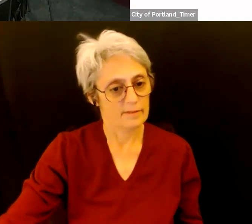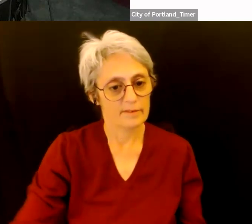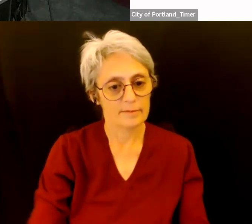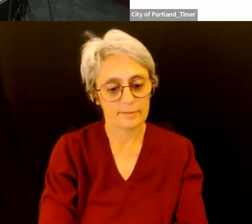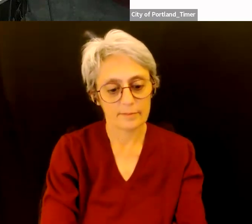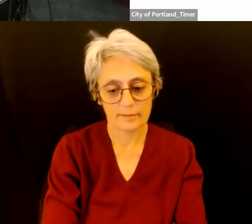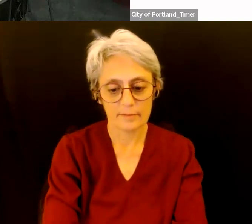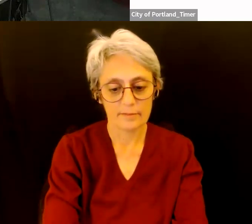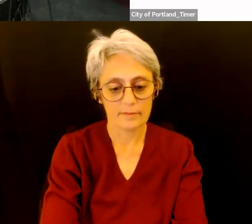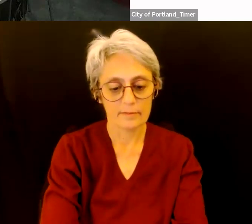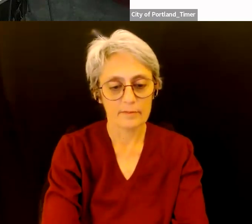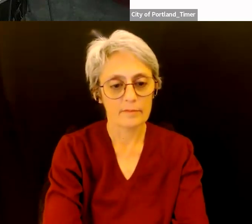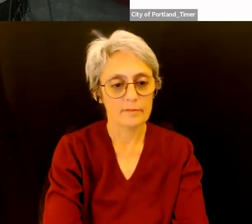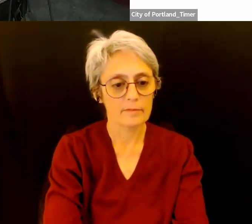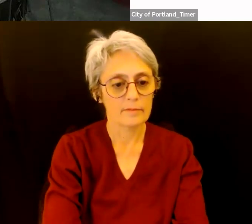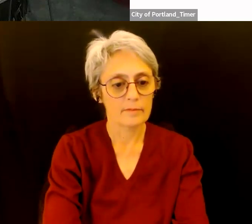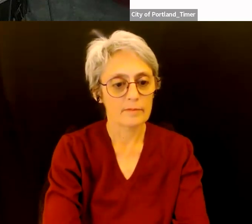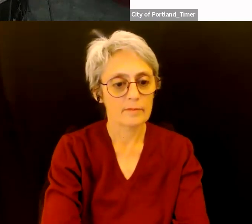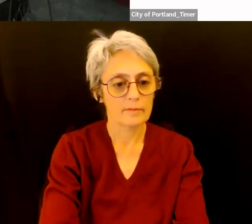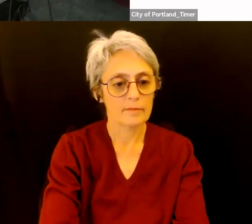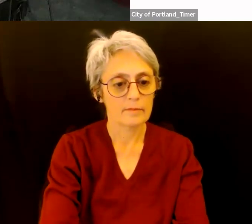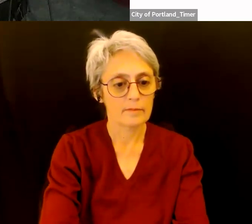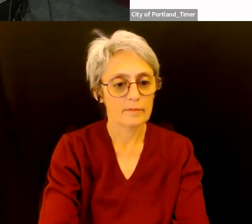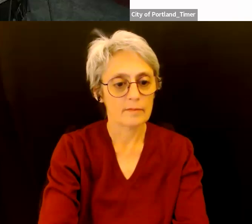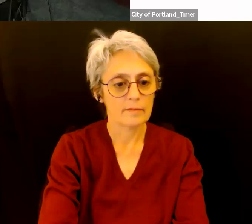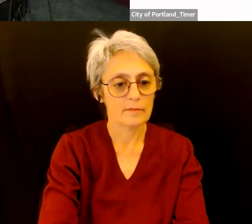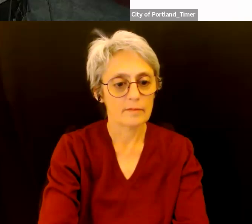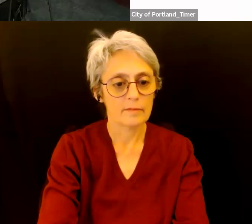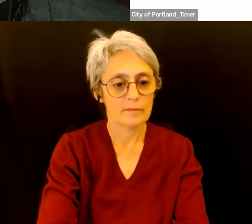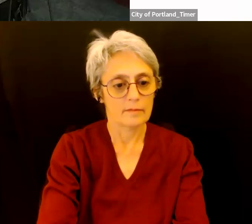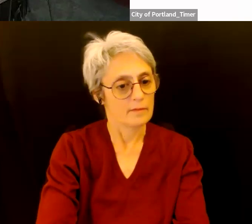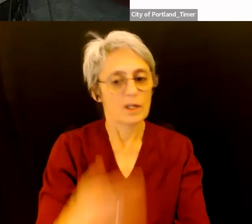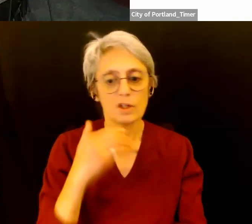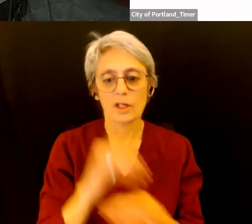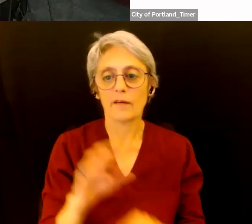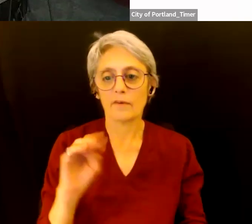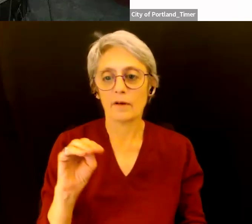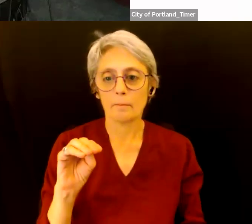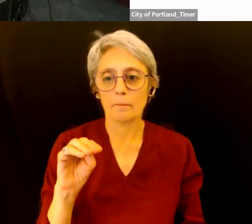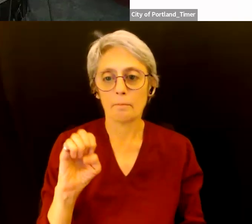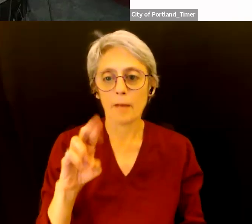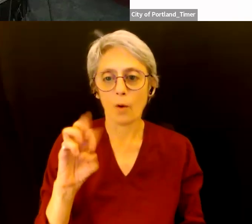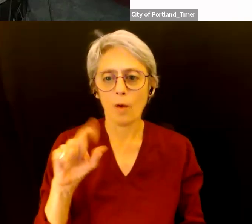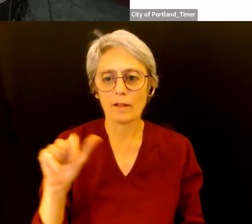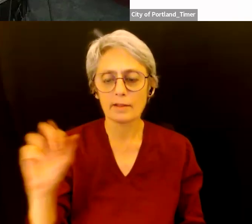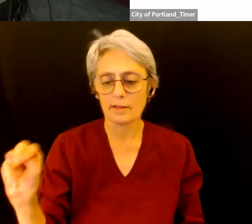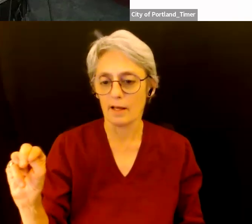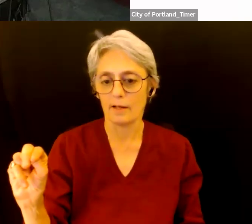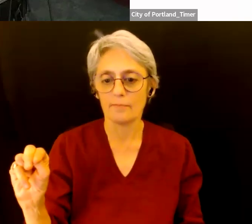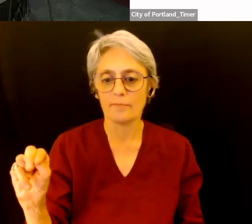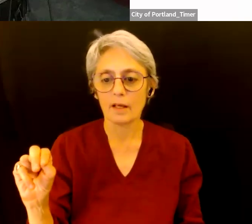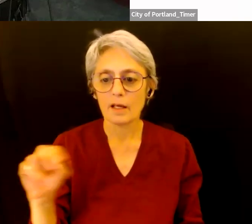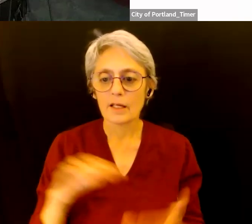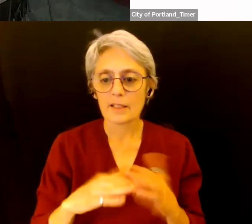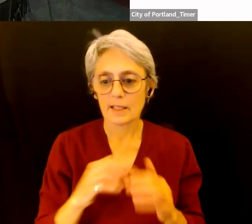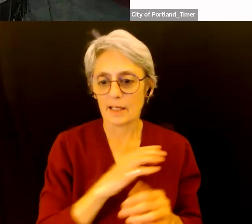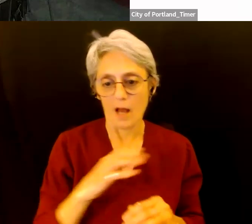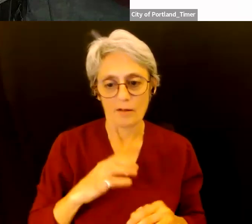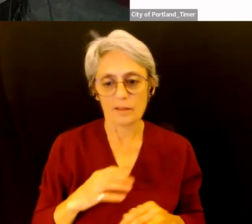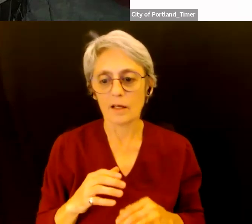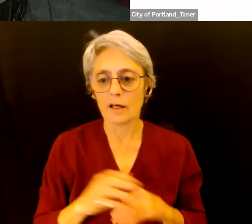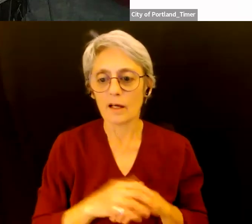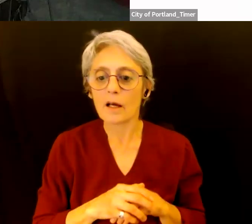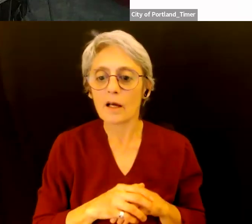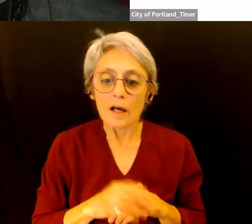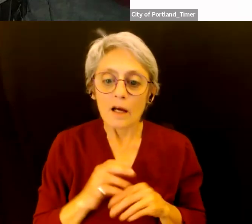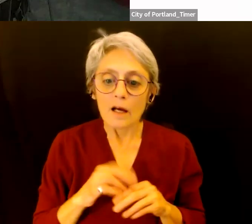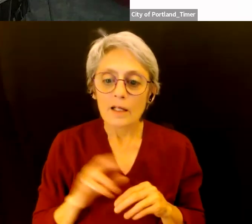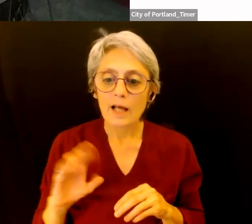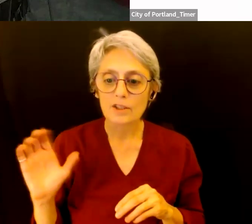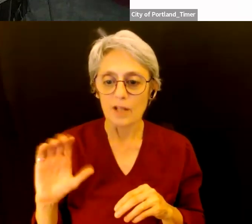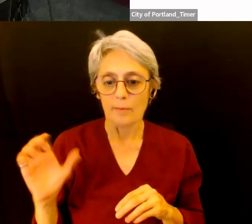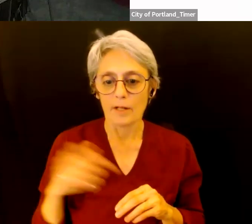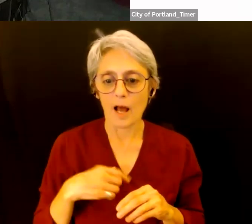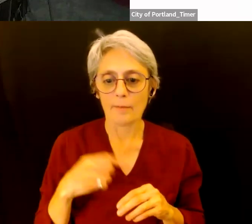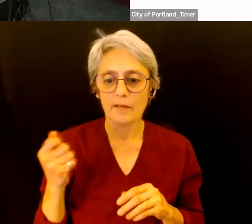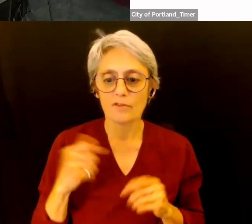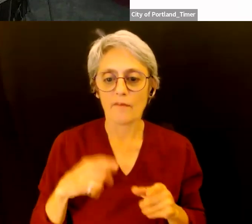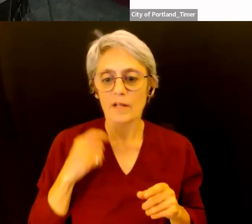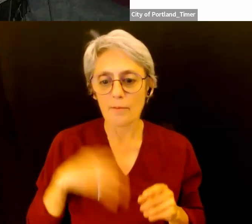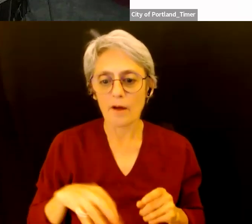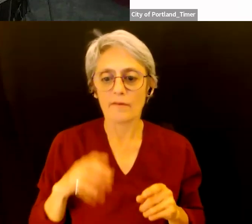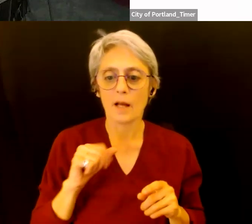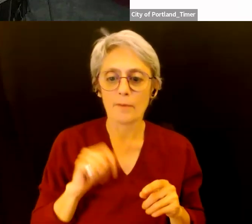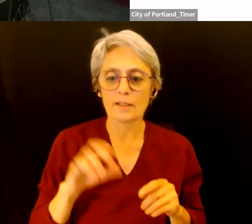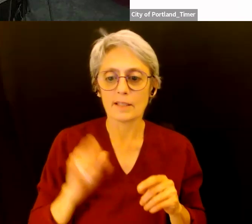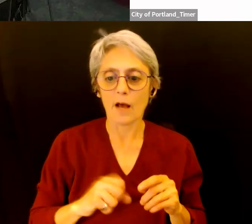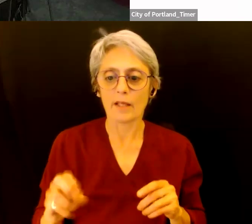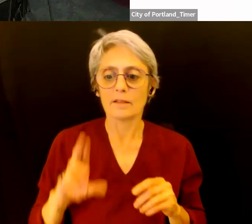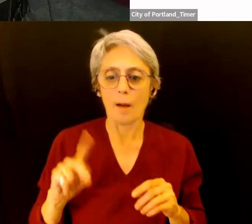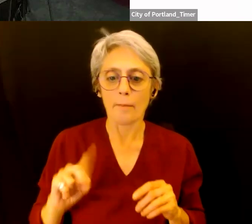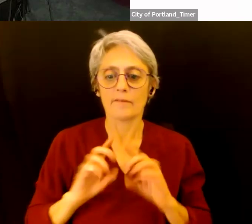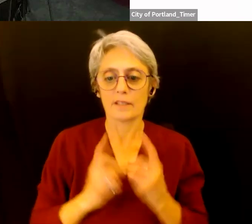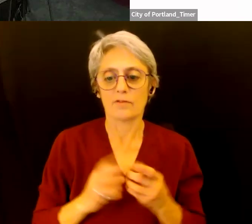Good evening, Mayor Wilson and City Council. Thank you for your time. My name is Nancy Champlin. I'm the executive director of the Nonprofit Nonpartisan Southeast Uplift District Coalition And I'm a District 4 resident in Southeast Portland.